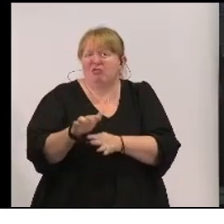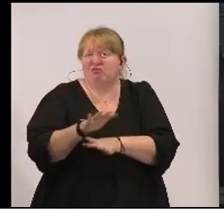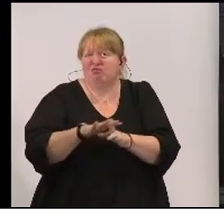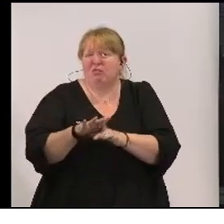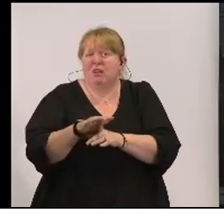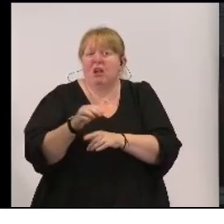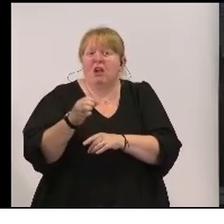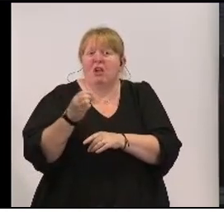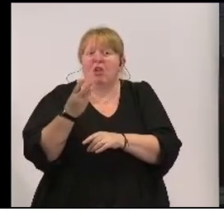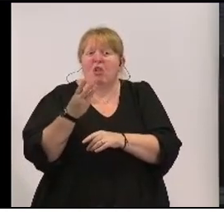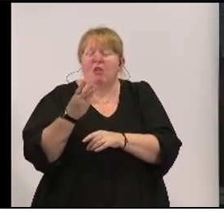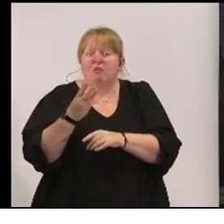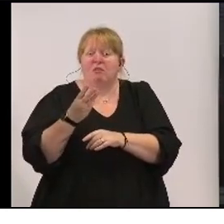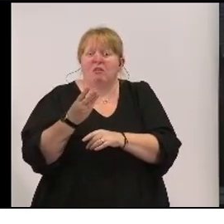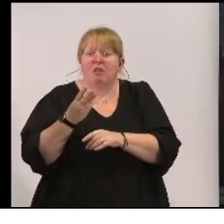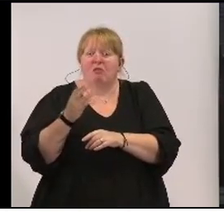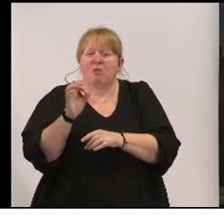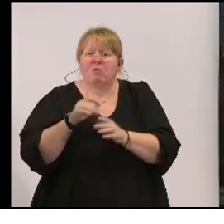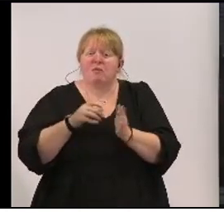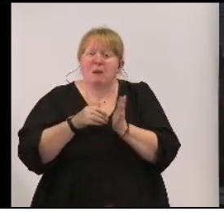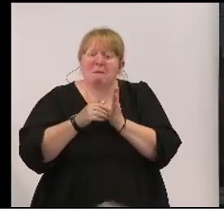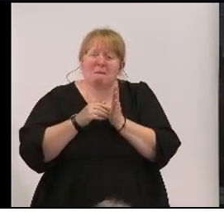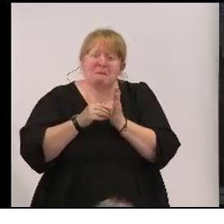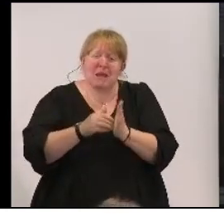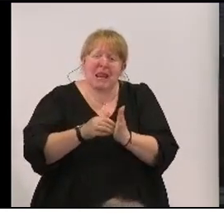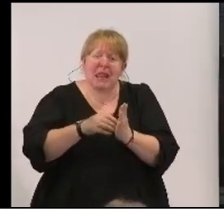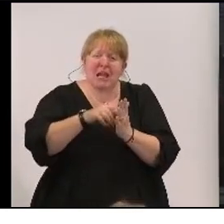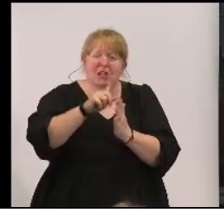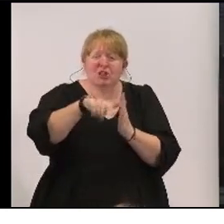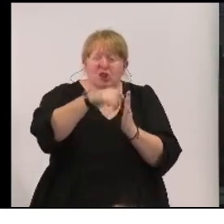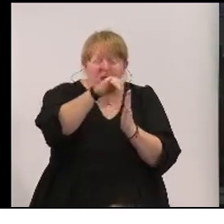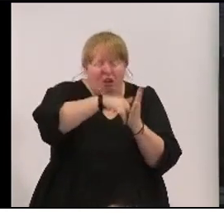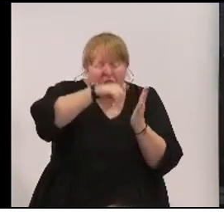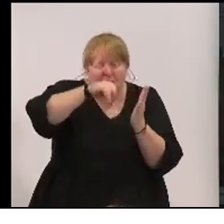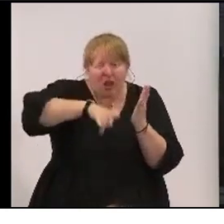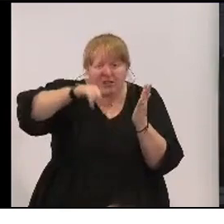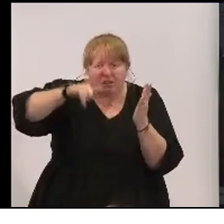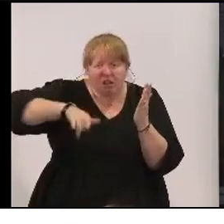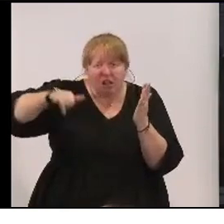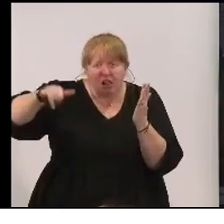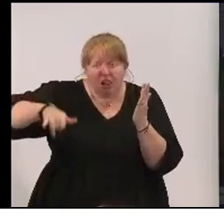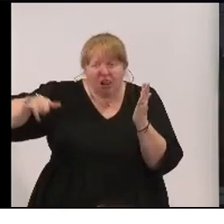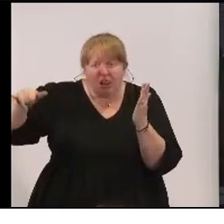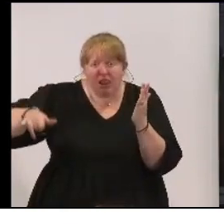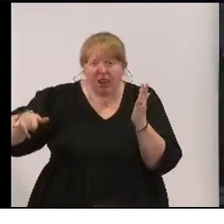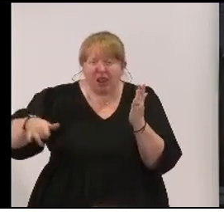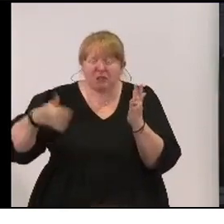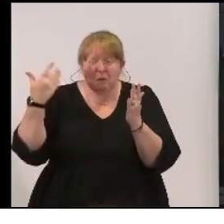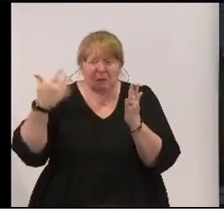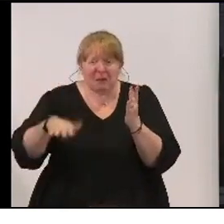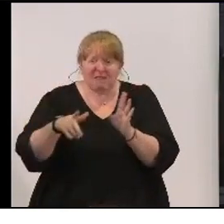3/4 of a million journal articles a year. We've been doing that for decades and decades.